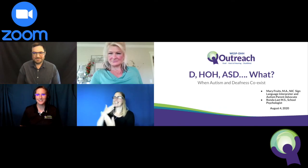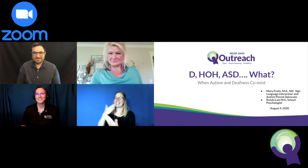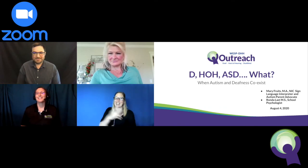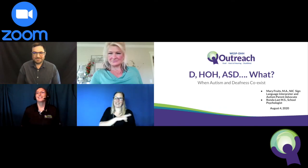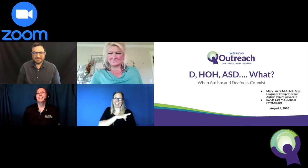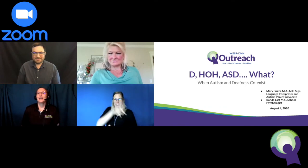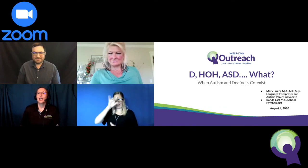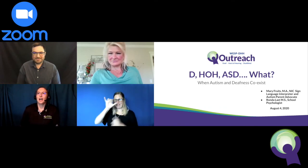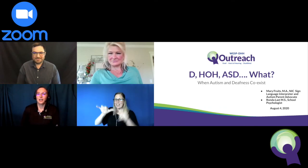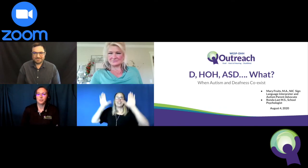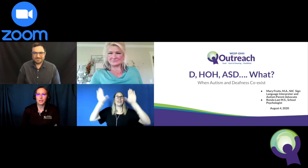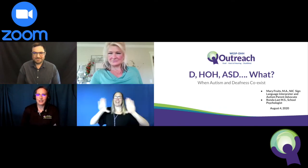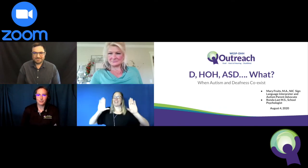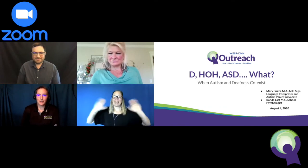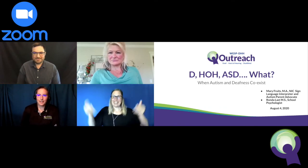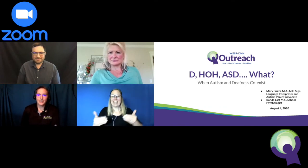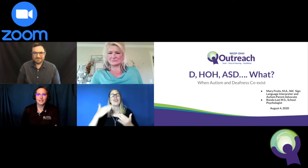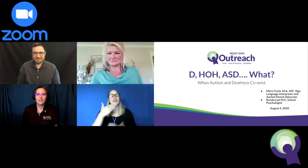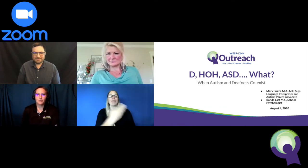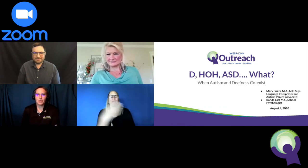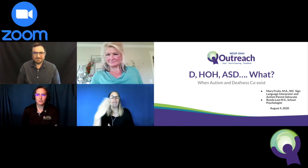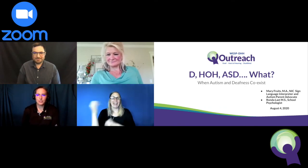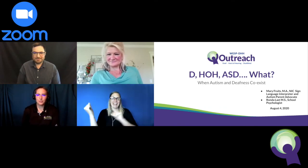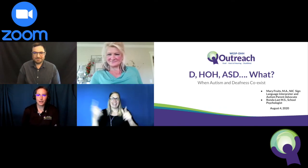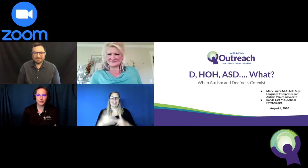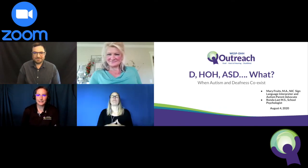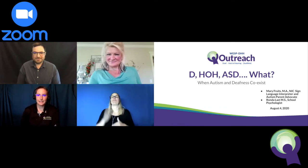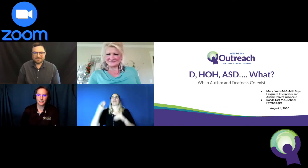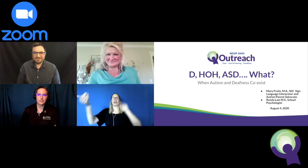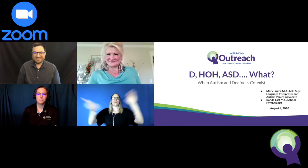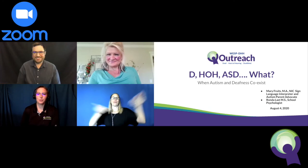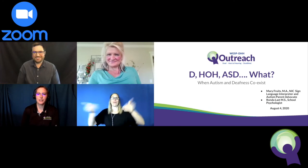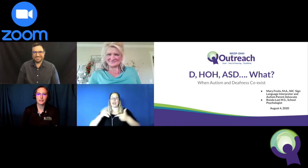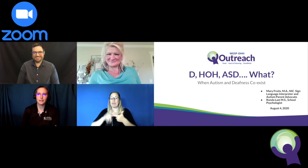Good morning everybody. Welcome to our presentation this morning: